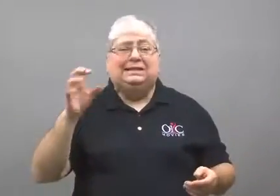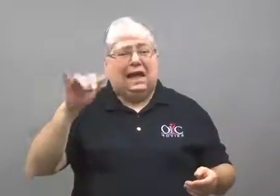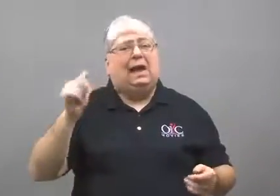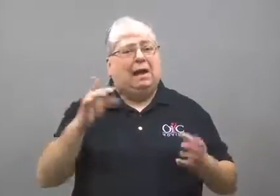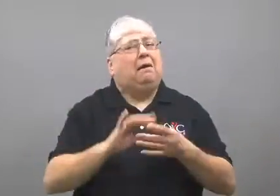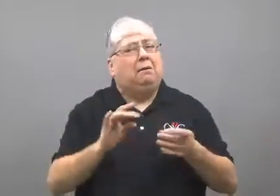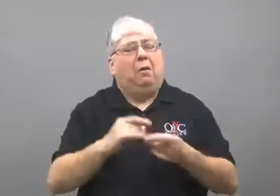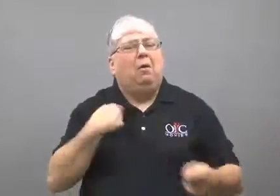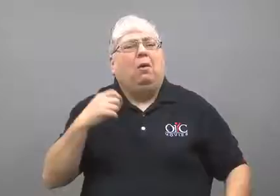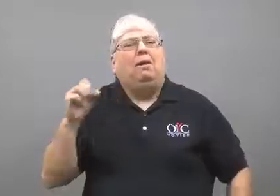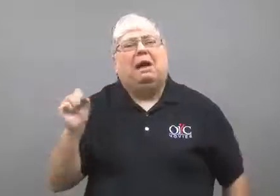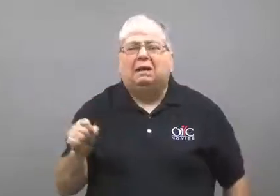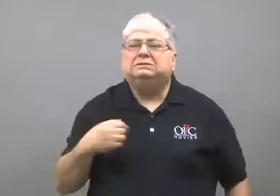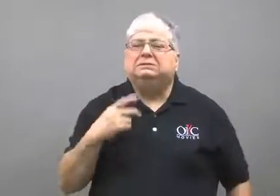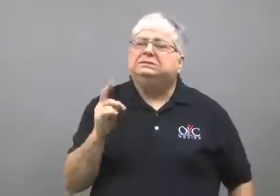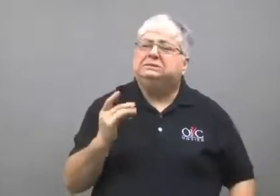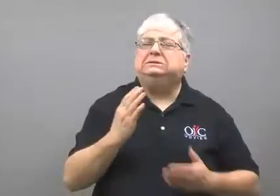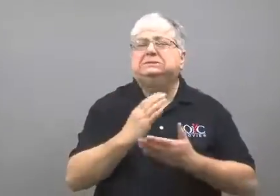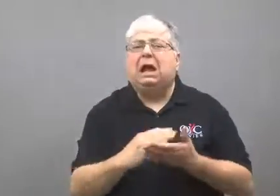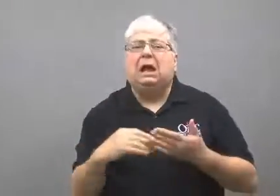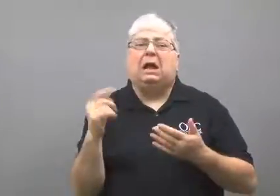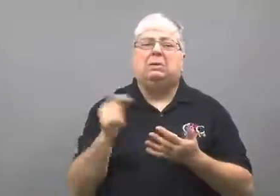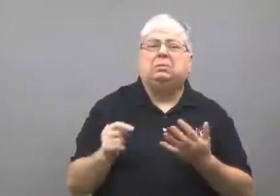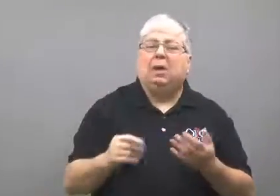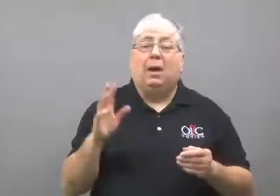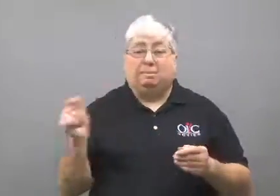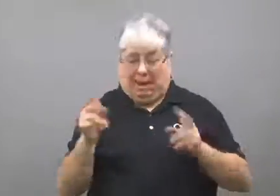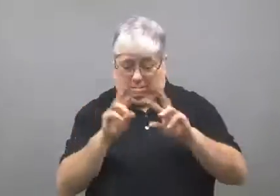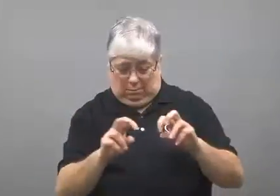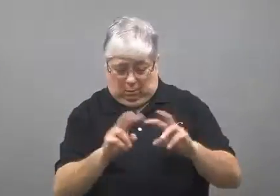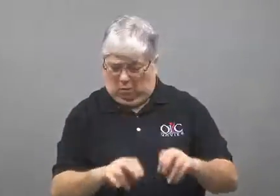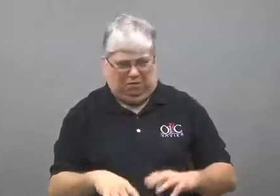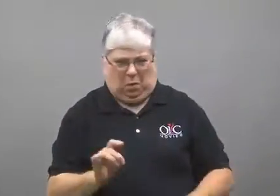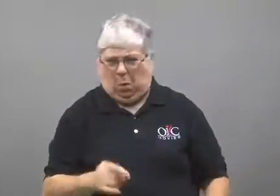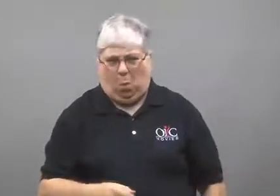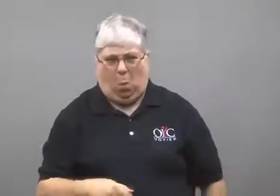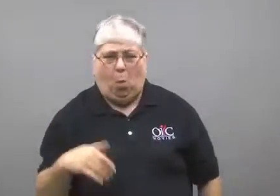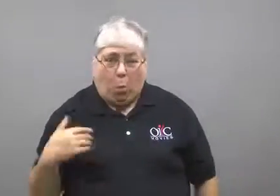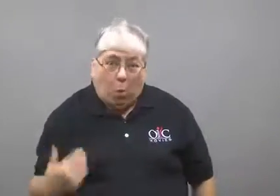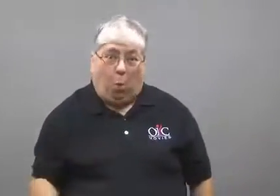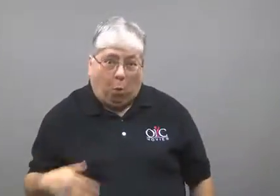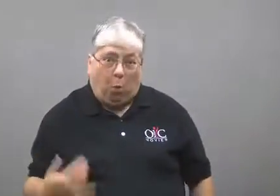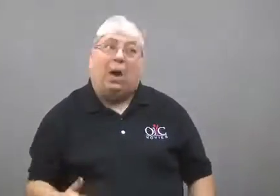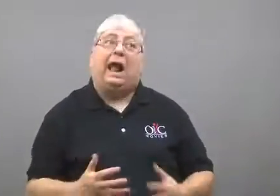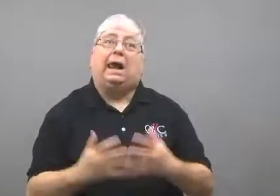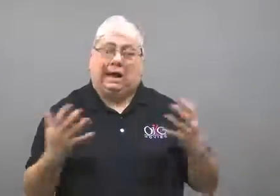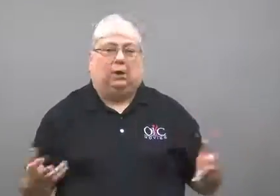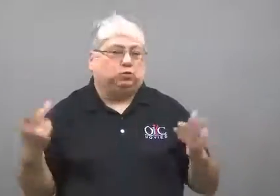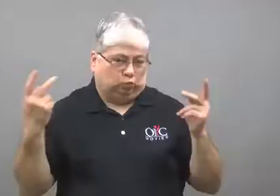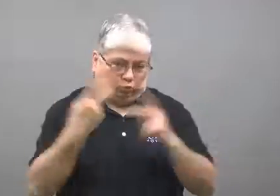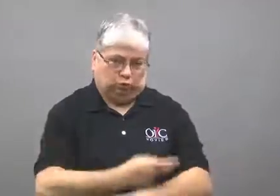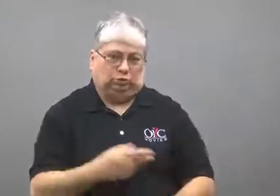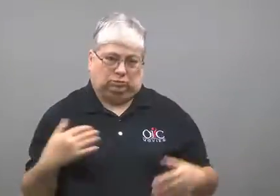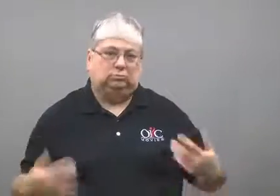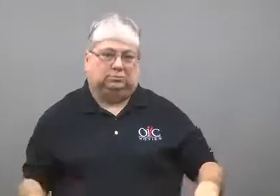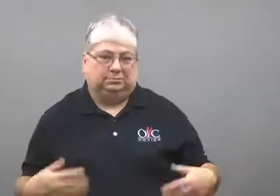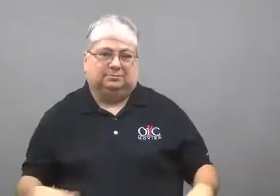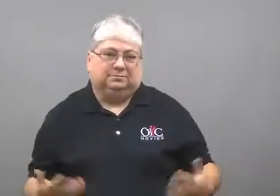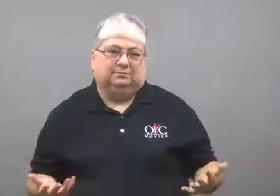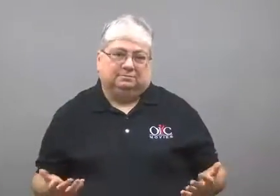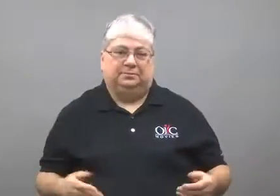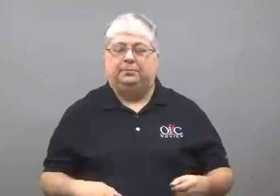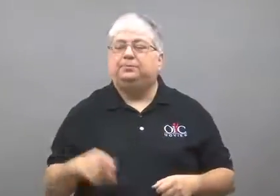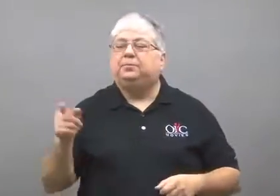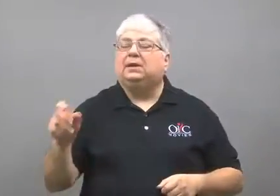Though the CIA admitted to some things, the report found the reality was much worse.